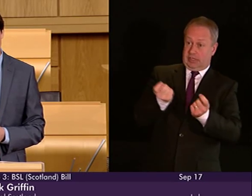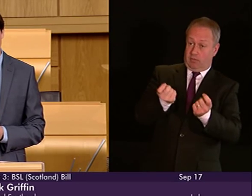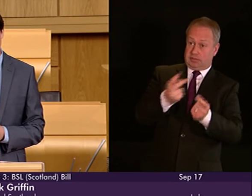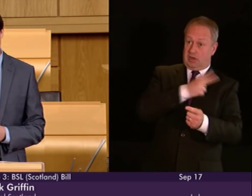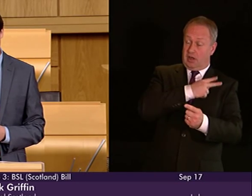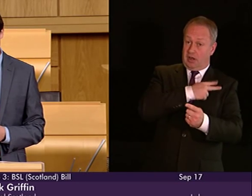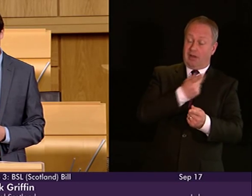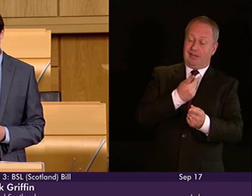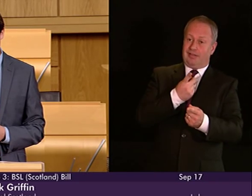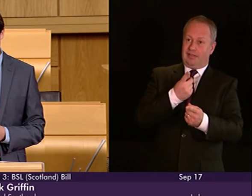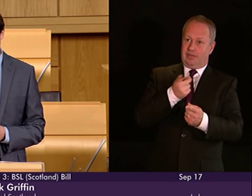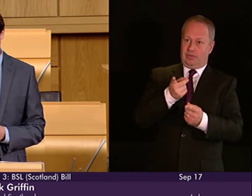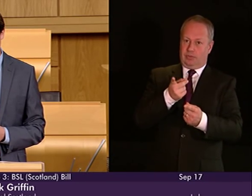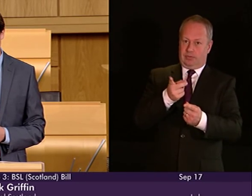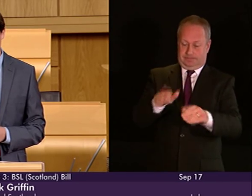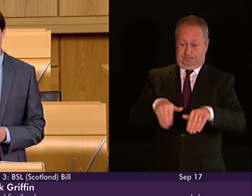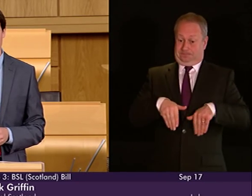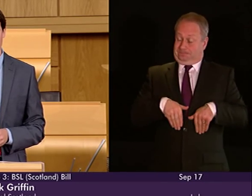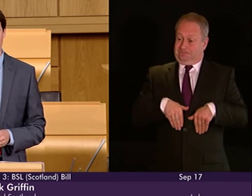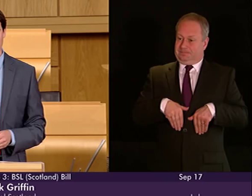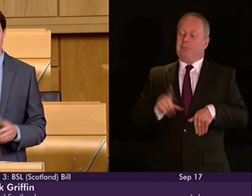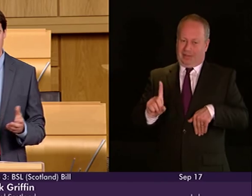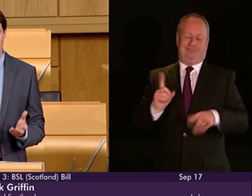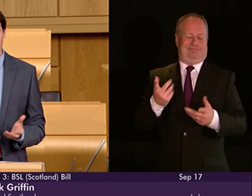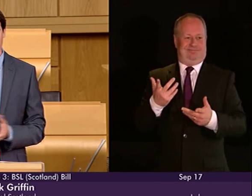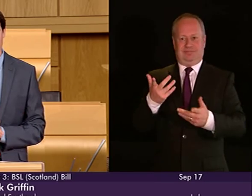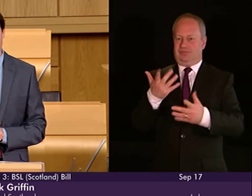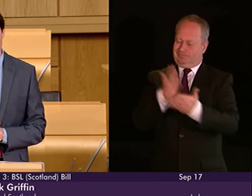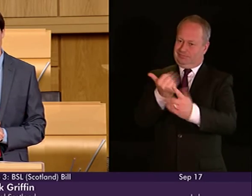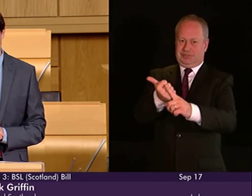I thank you, personally, and the other Presiding Officers for the support that you